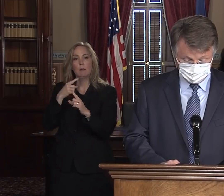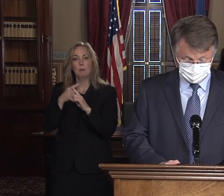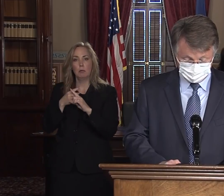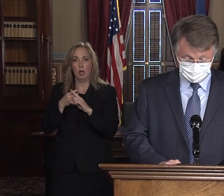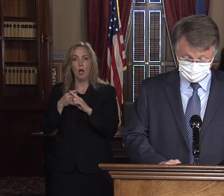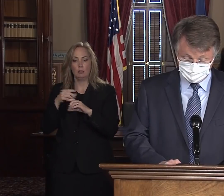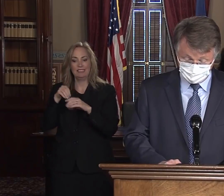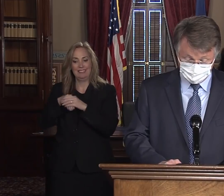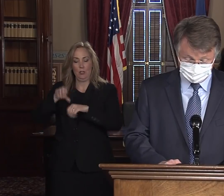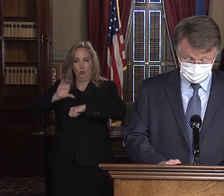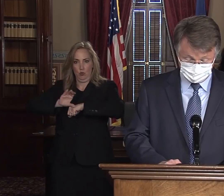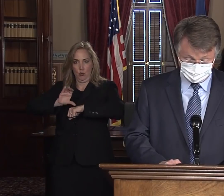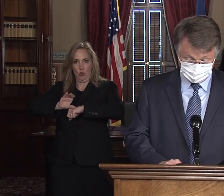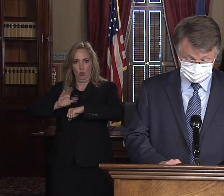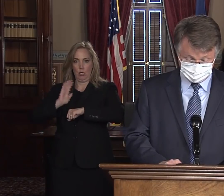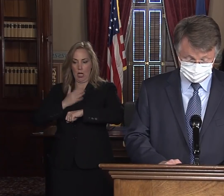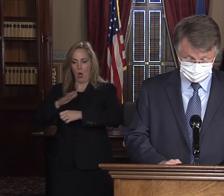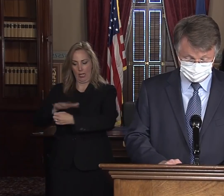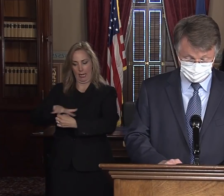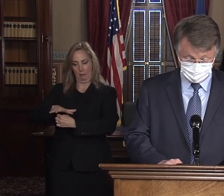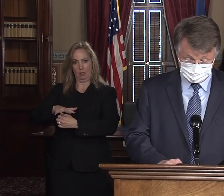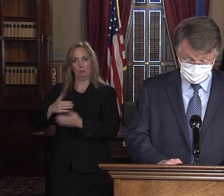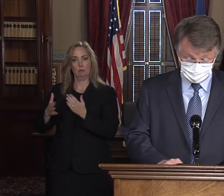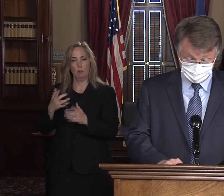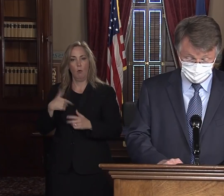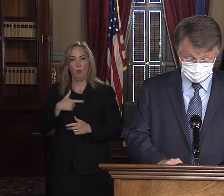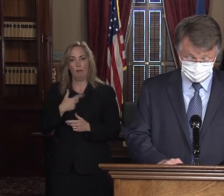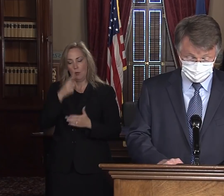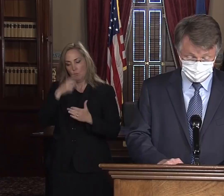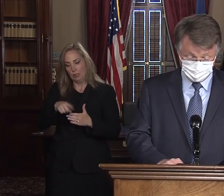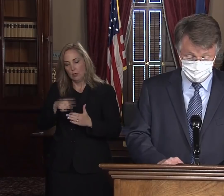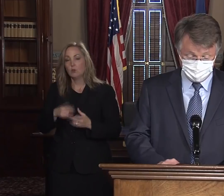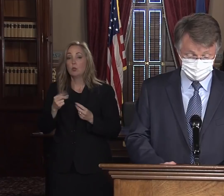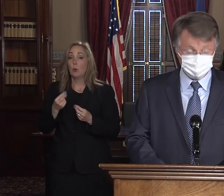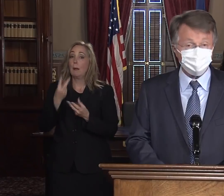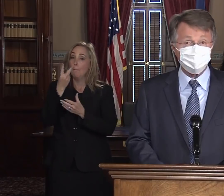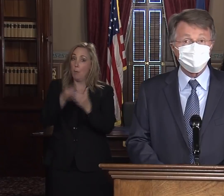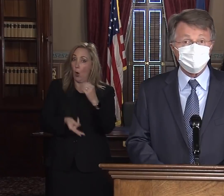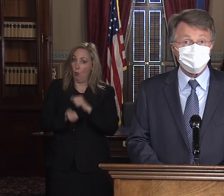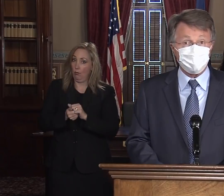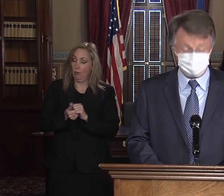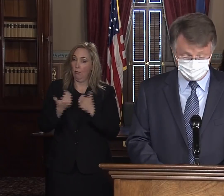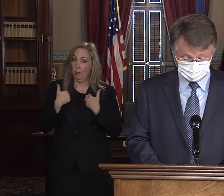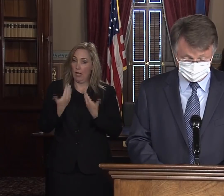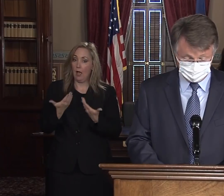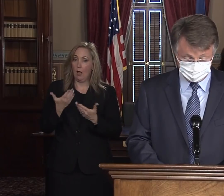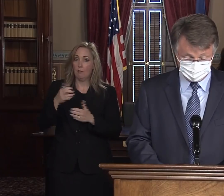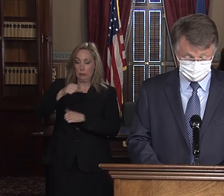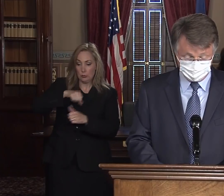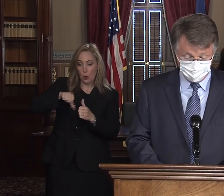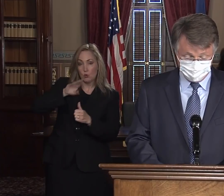STUDY HOW TO COME BACK TOGETHER AND DO LIFE AS A CONGREGATION BOTH VIRTUALLY AND ON OUR CAMPUS.